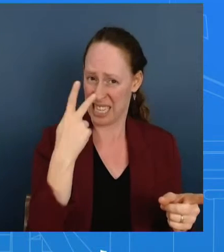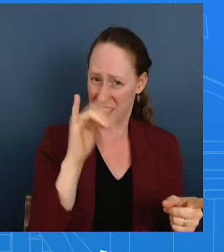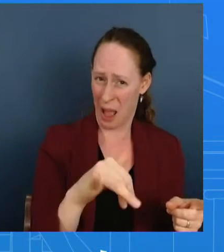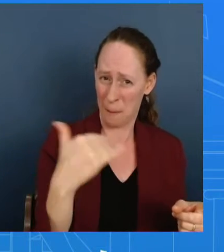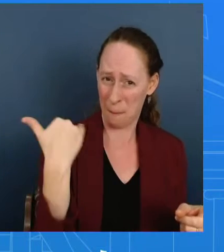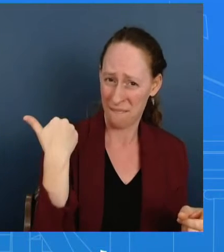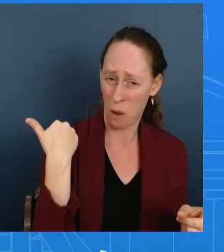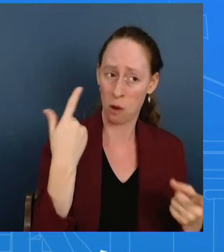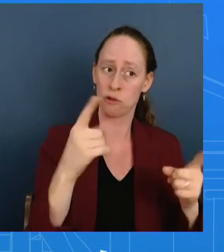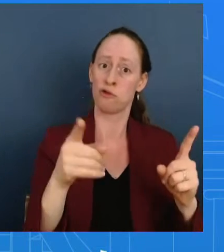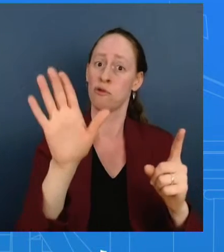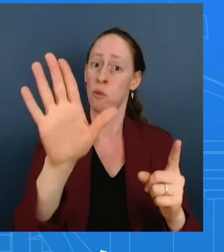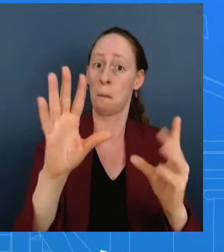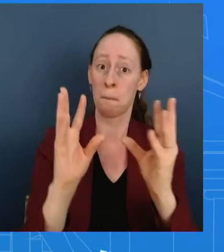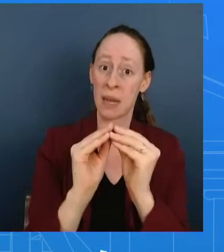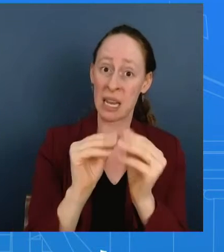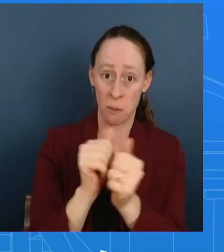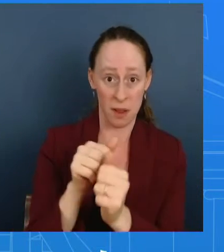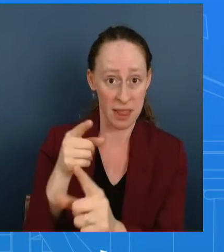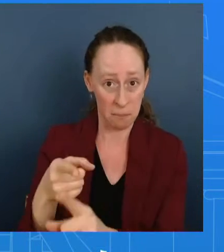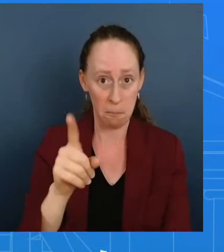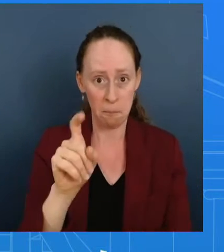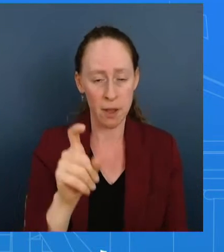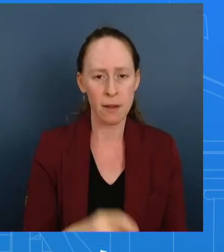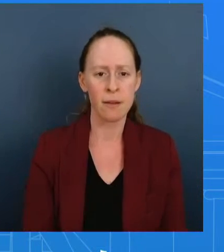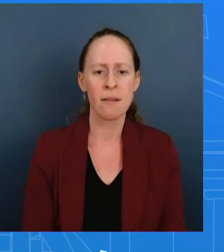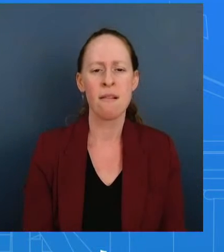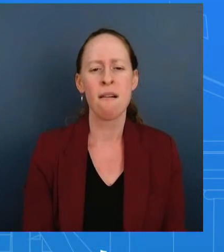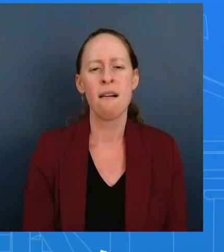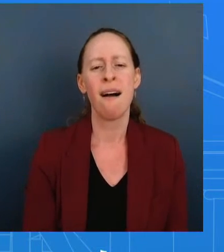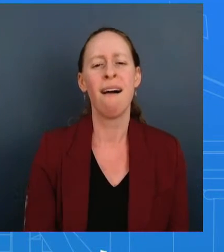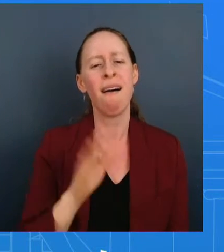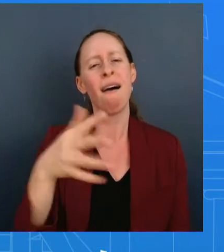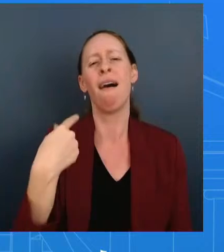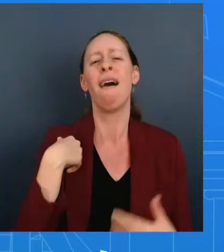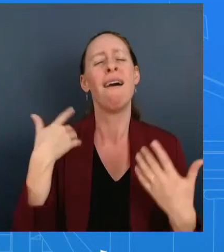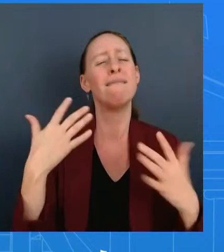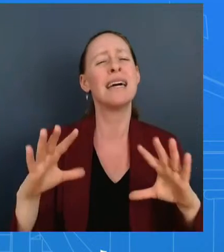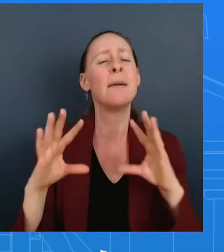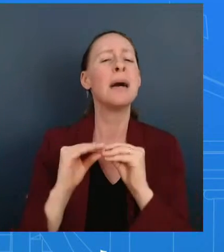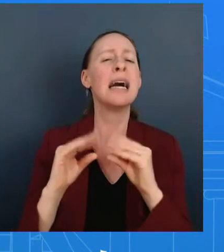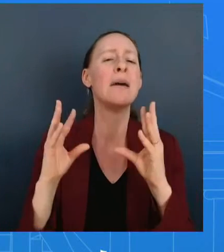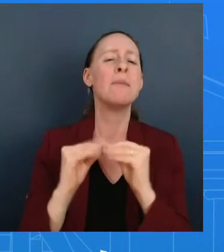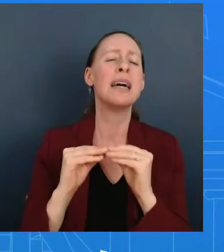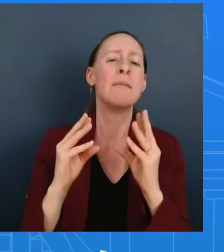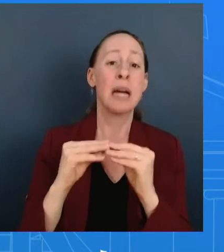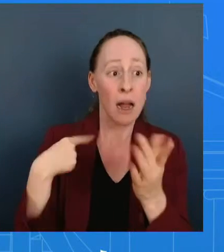and talk about every meeting I've had with the president. What I can tell you is what I saw in that debate